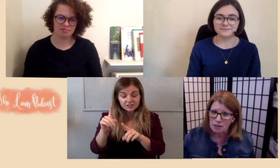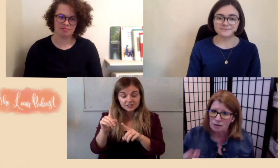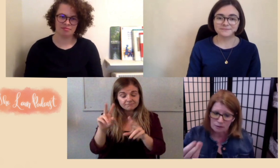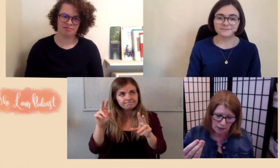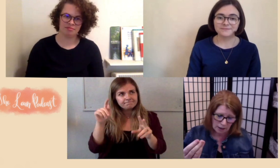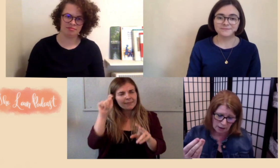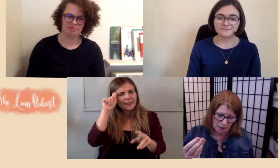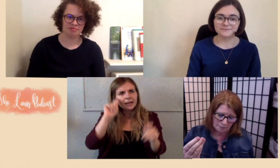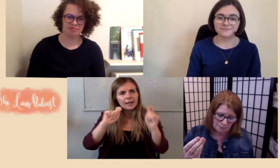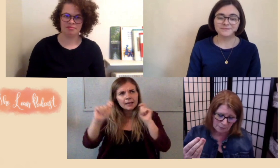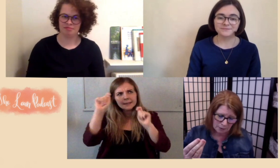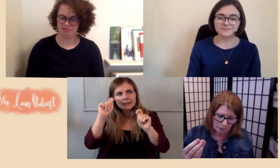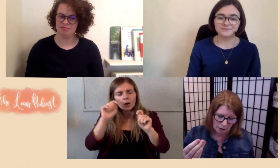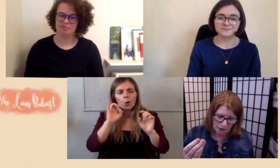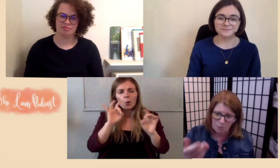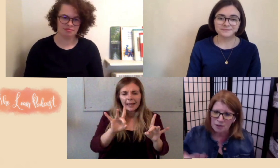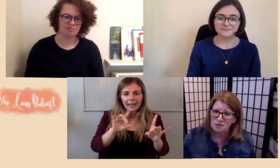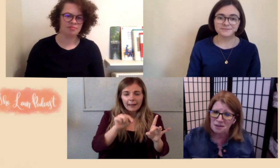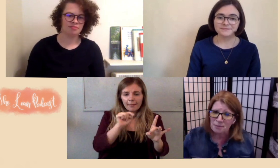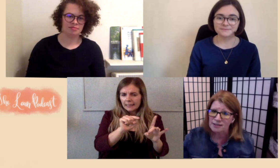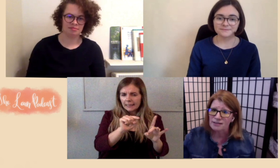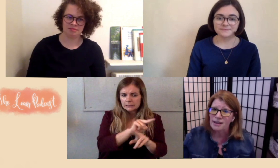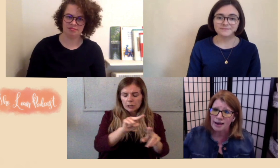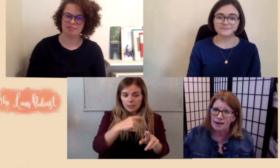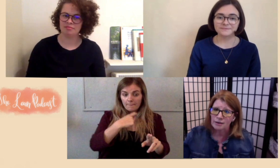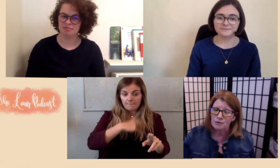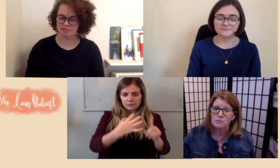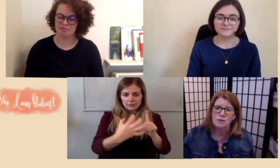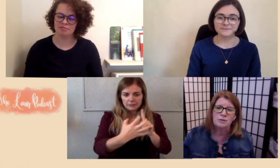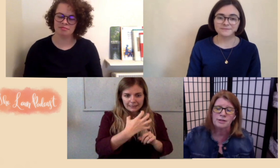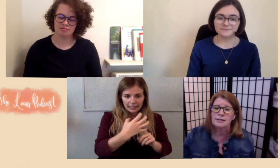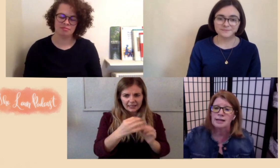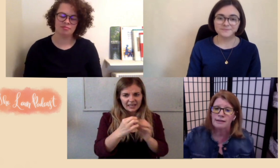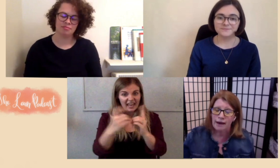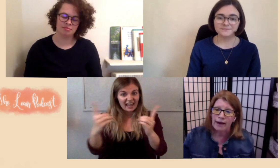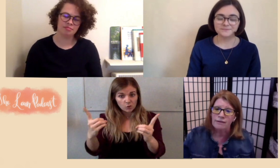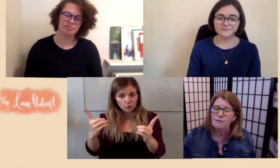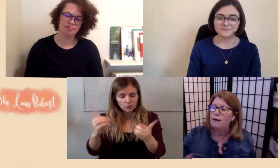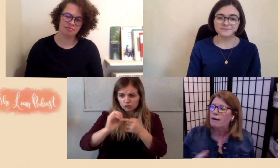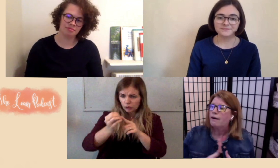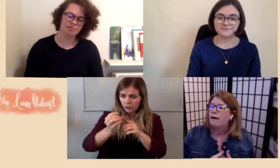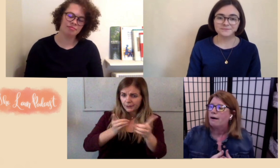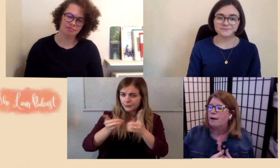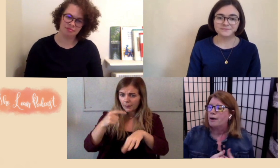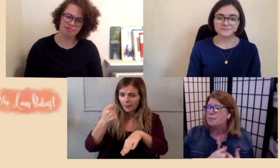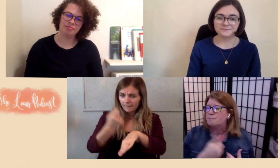that they're experiencing and they're reacting from, it makes much more sense than it does to you on the outside.